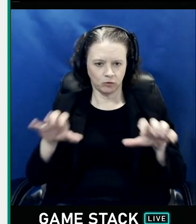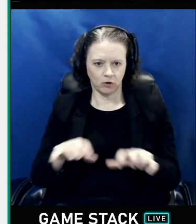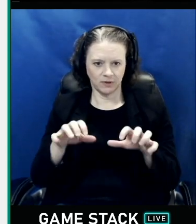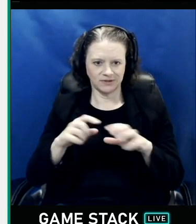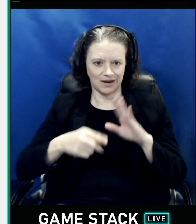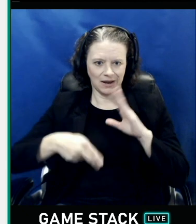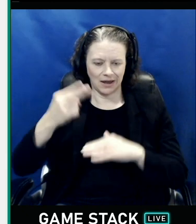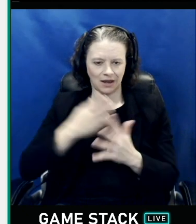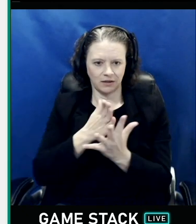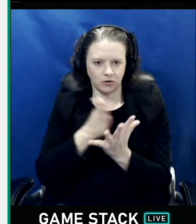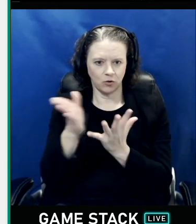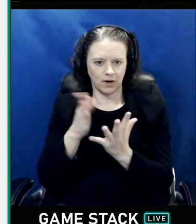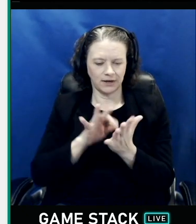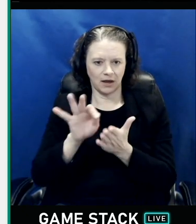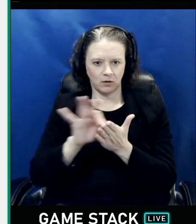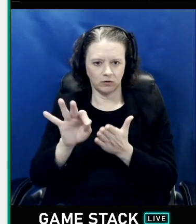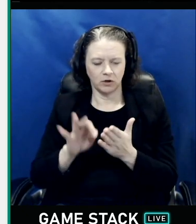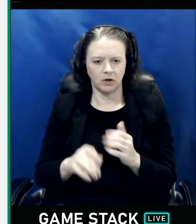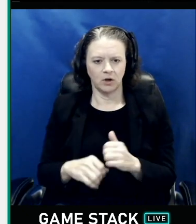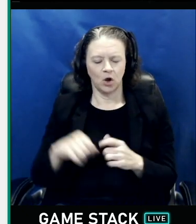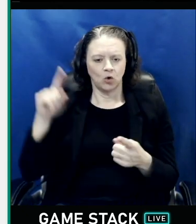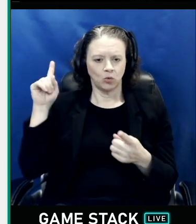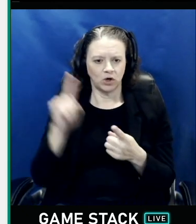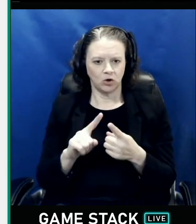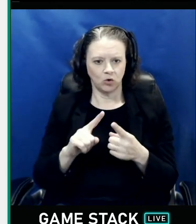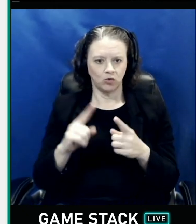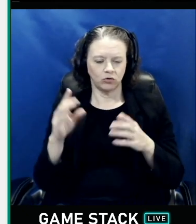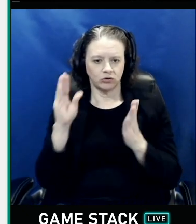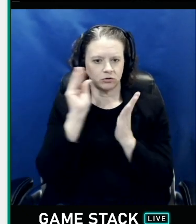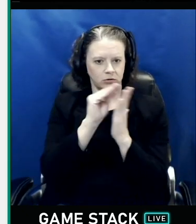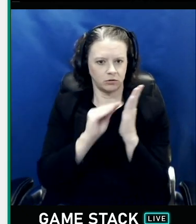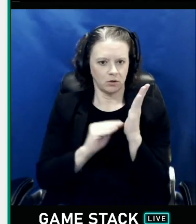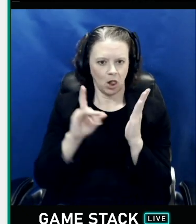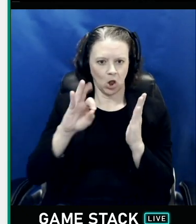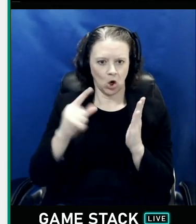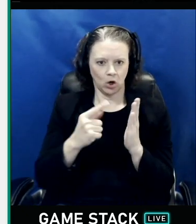Reduce logging verbosity. Logging is often serial execution and may cause cache pollution.